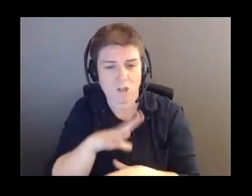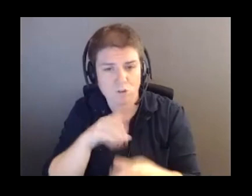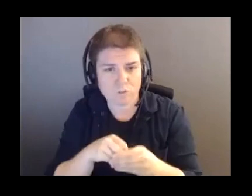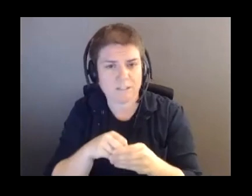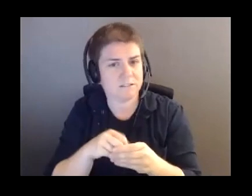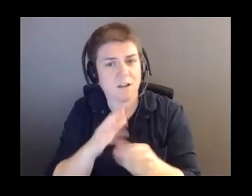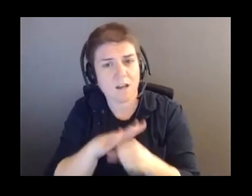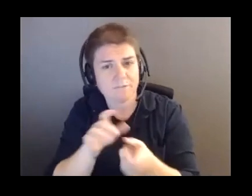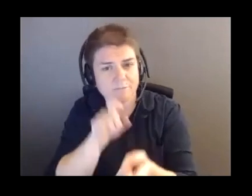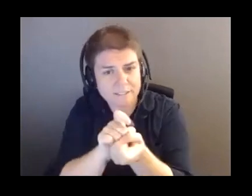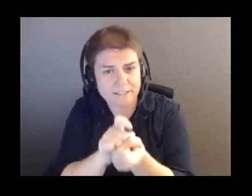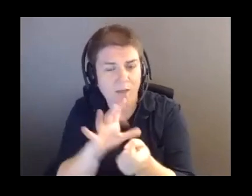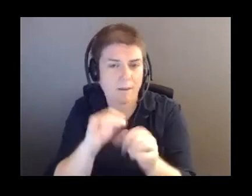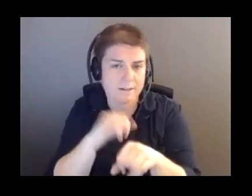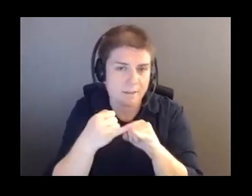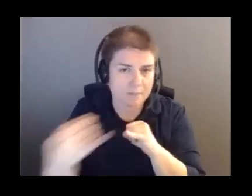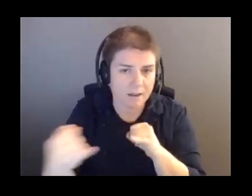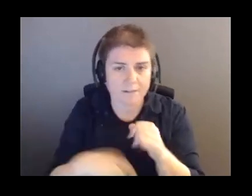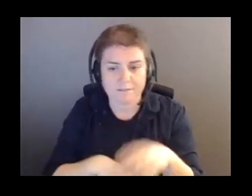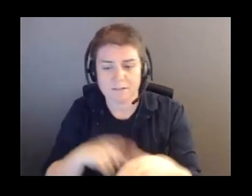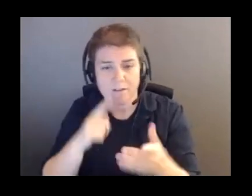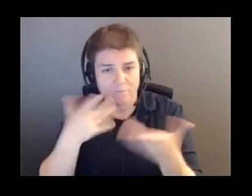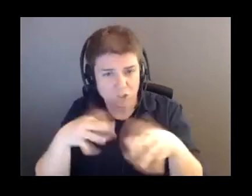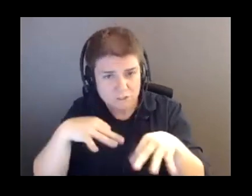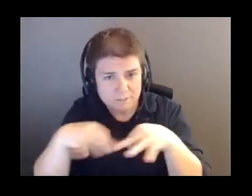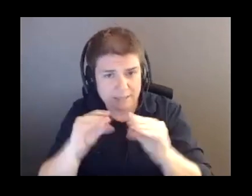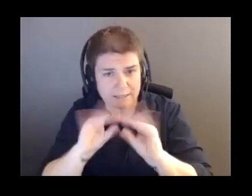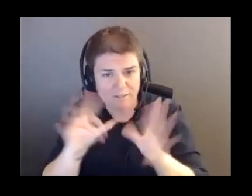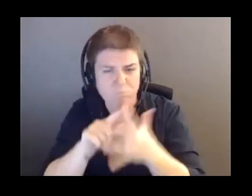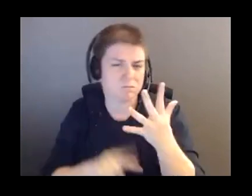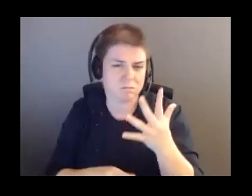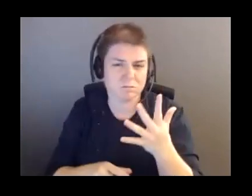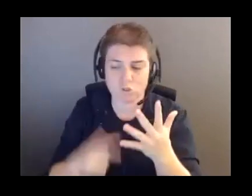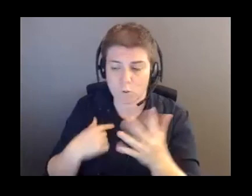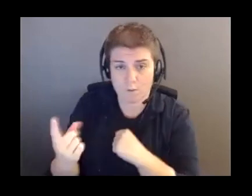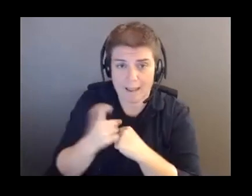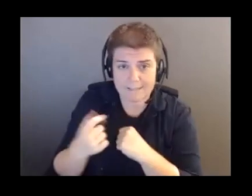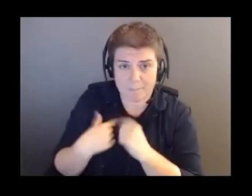timeline given the scope of my project? etc. So, the more specific you are, the better